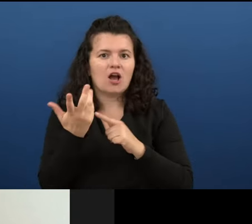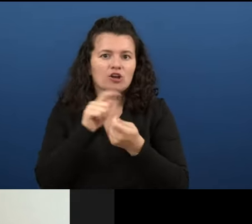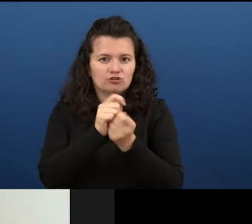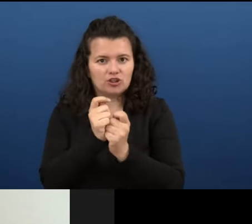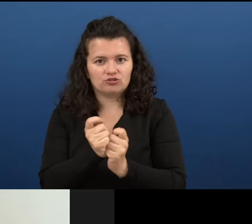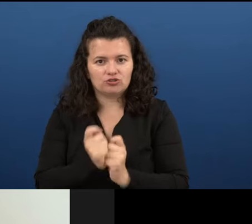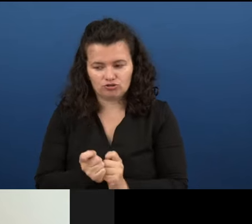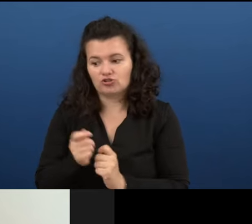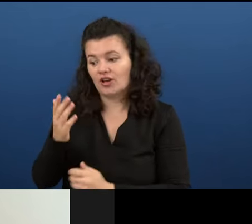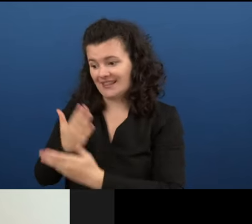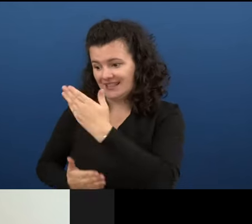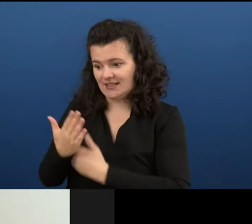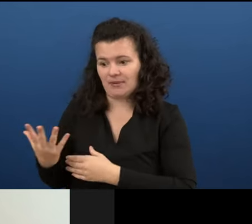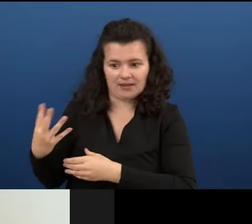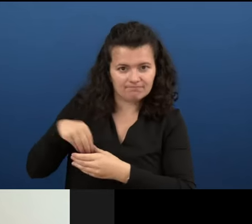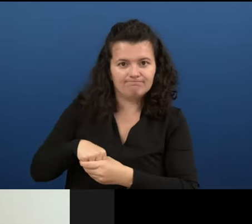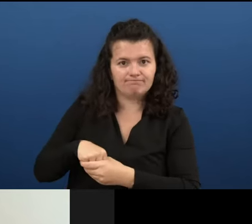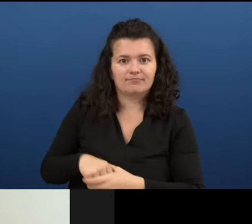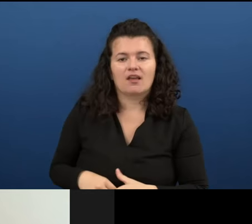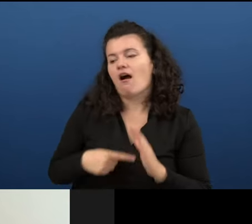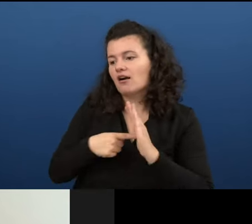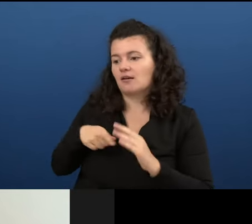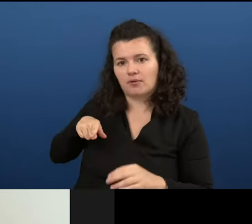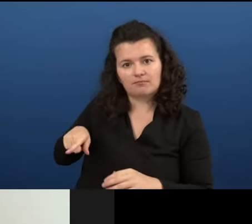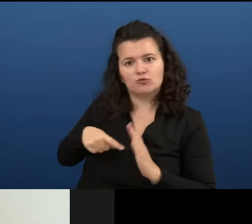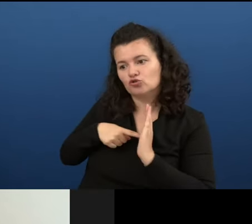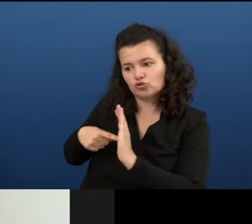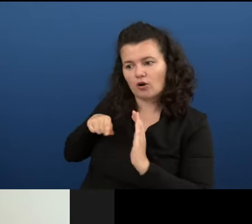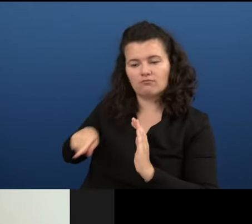with disabilities are hard, we were 10:50:16 able to increase their numbers into